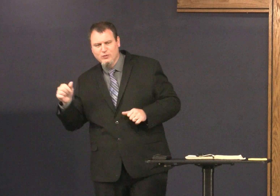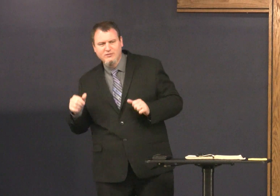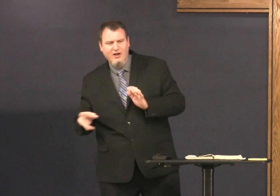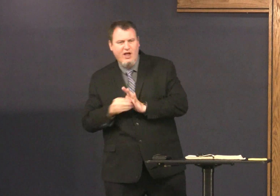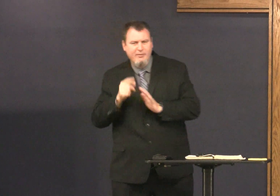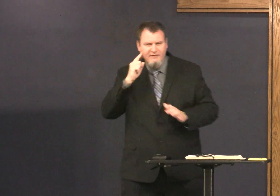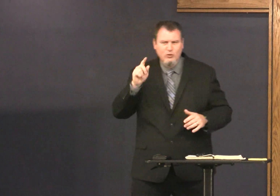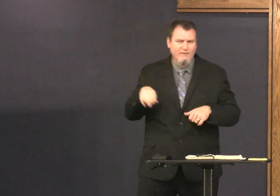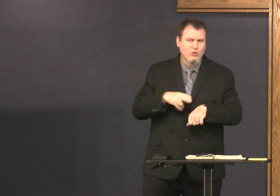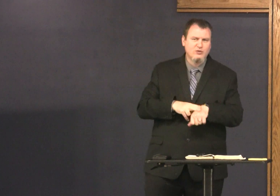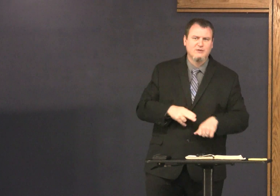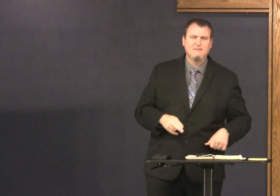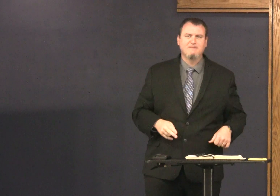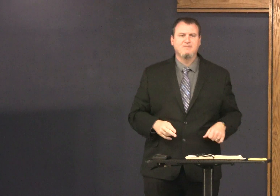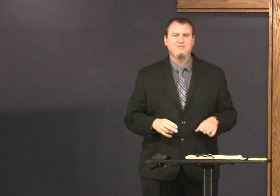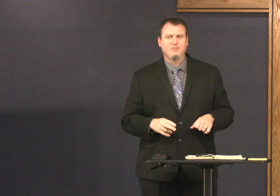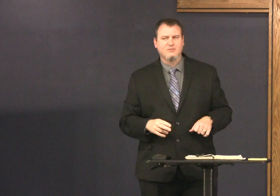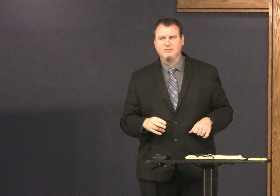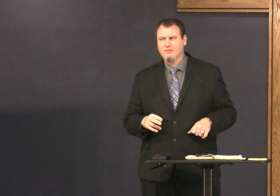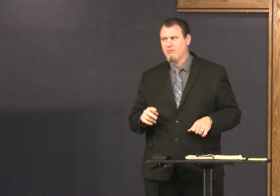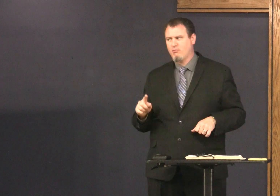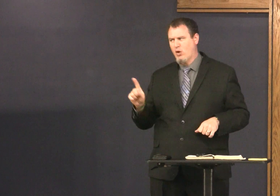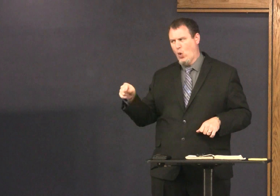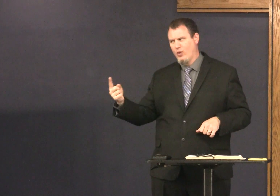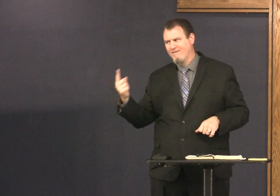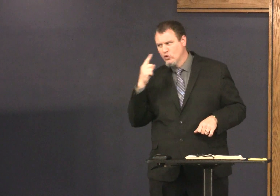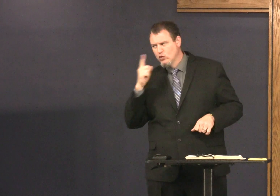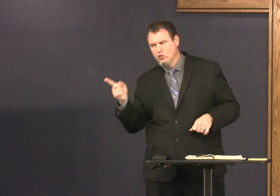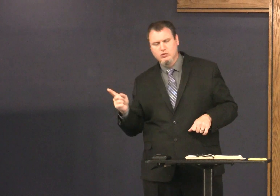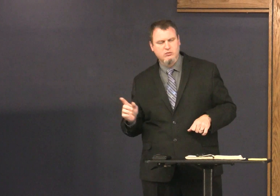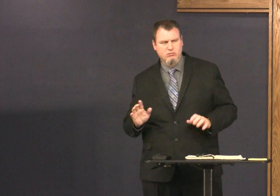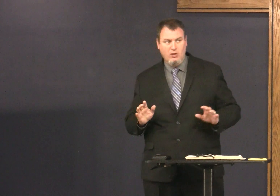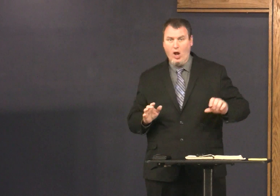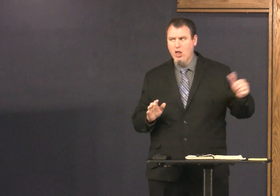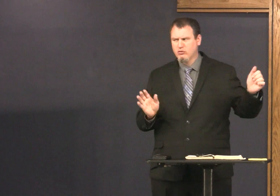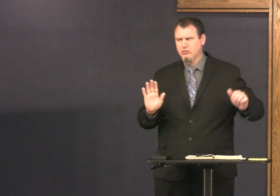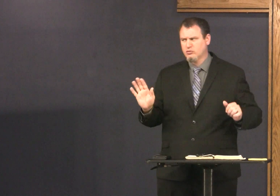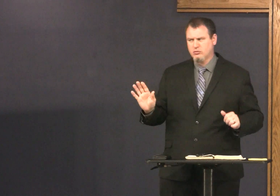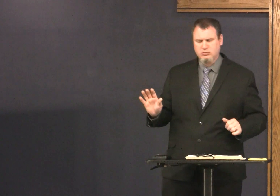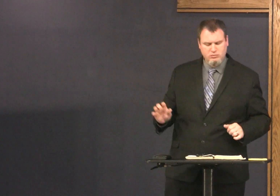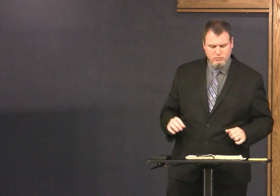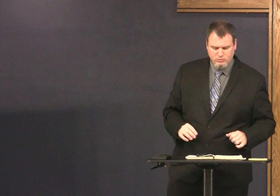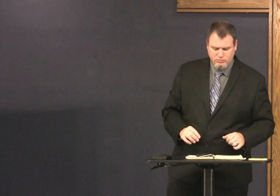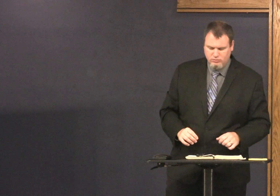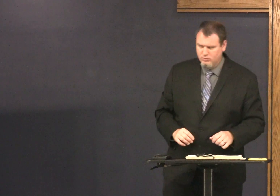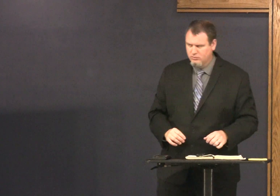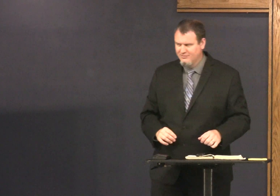of course I'll do that for you and I'll copy it but only for you others I'm not so sure